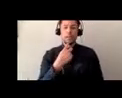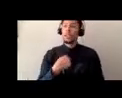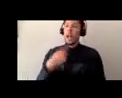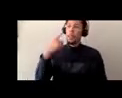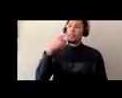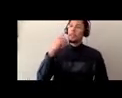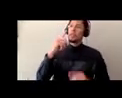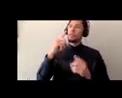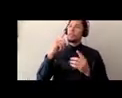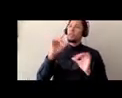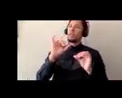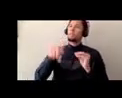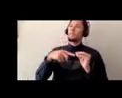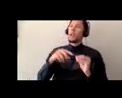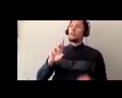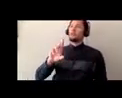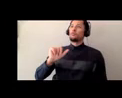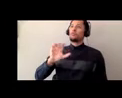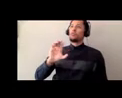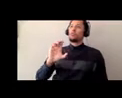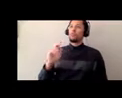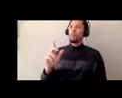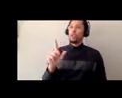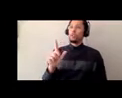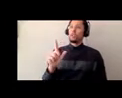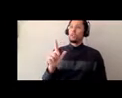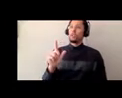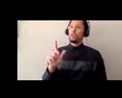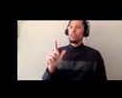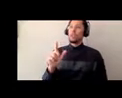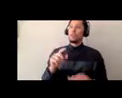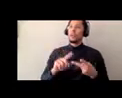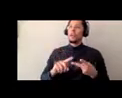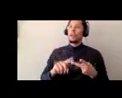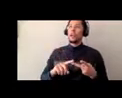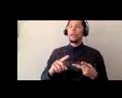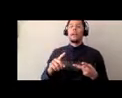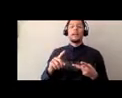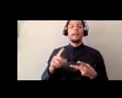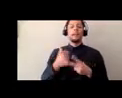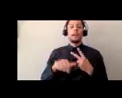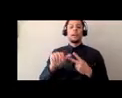And I'm also thinking of anthem. Correct.